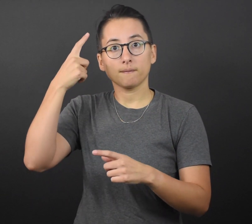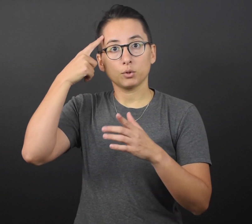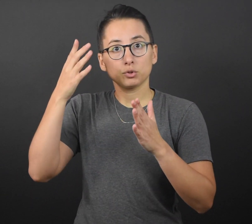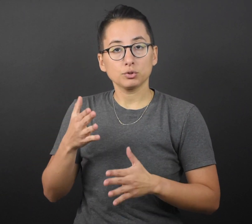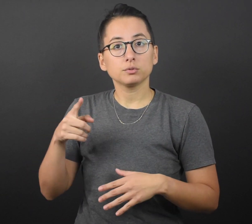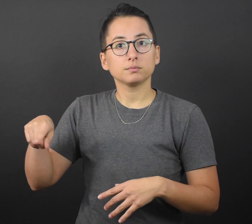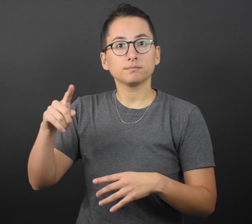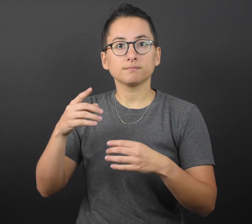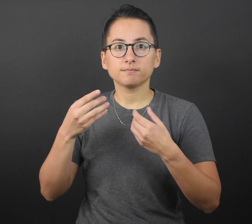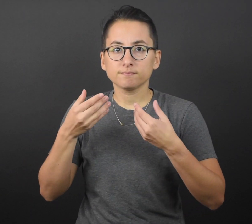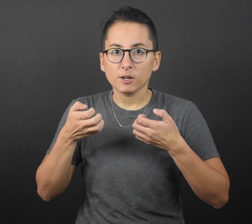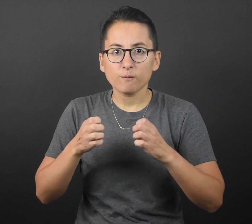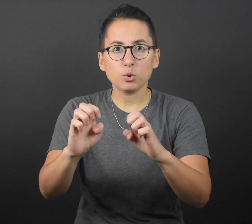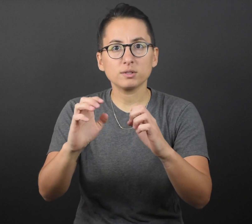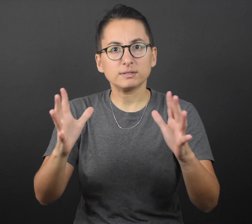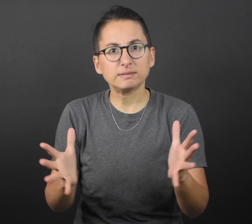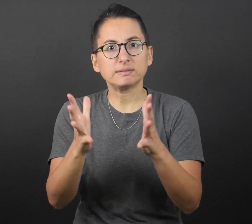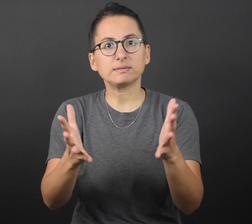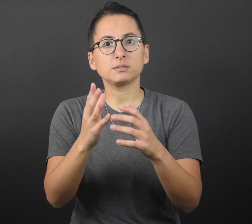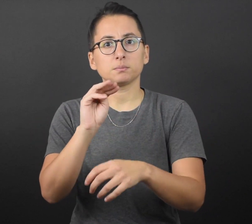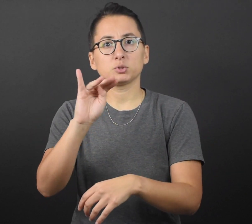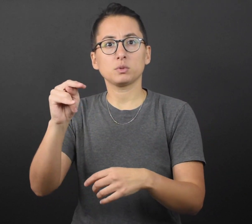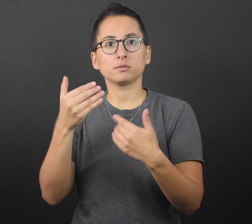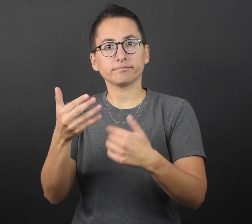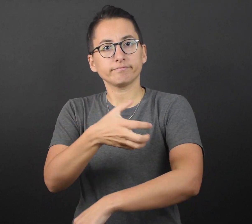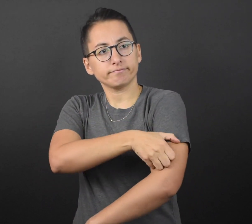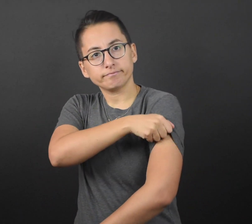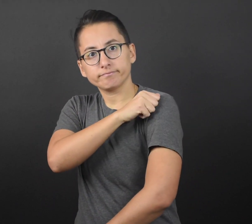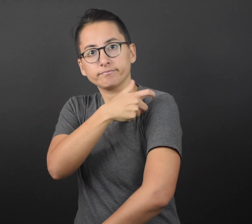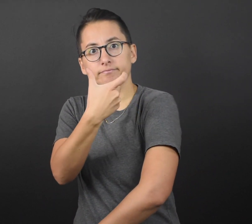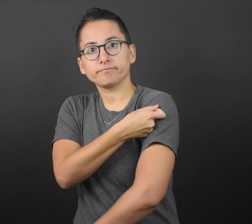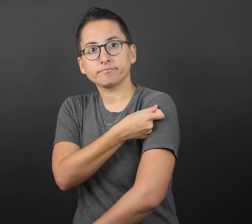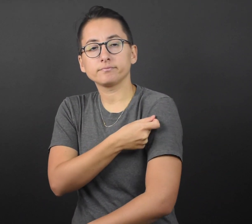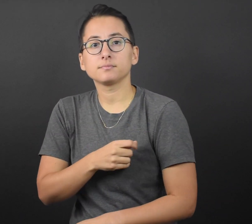encourage Minnesotans to roll up their sleeves and get their shot.